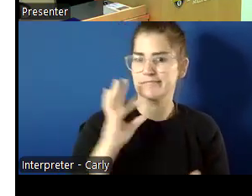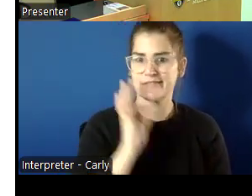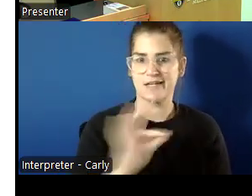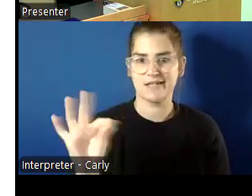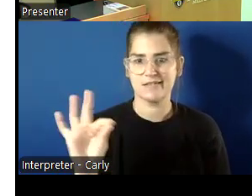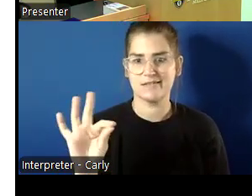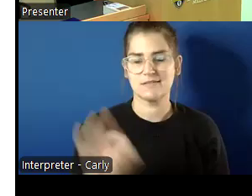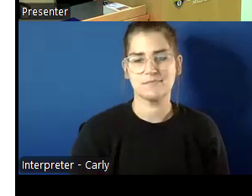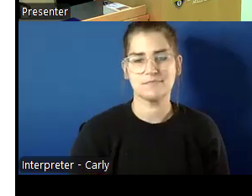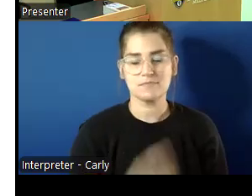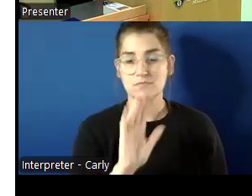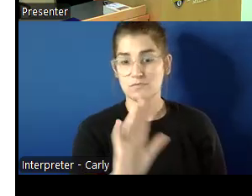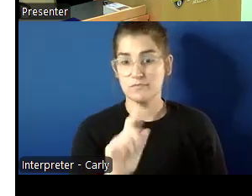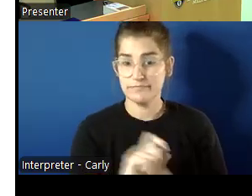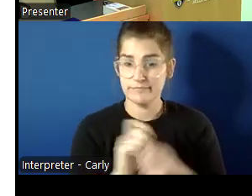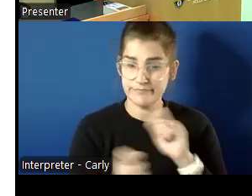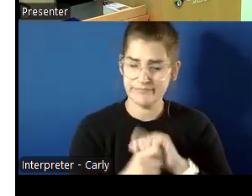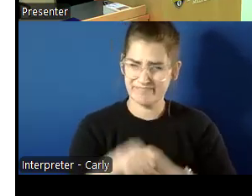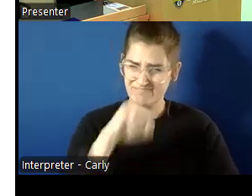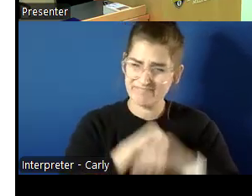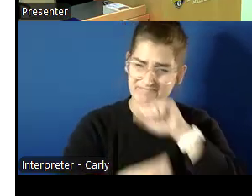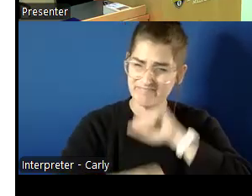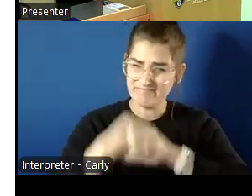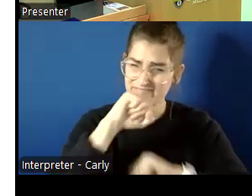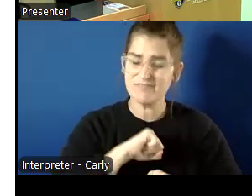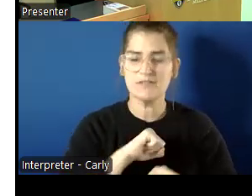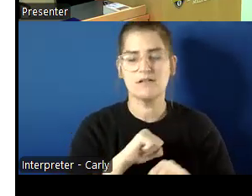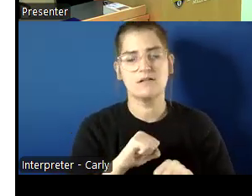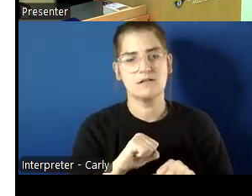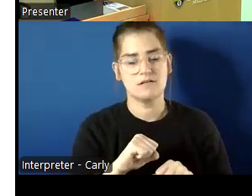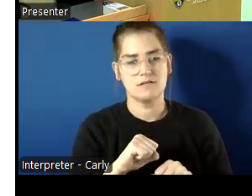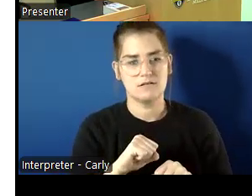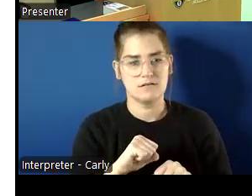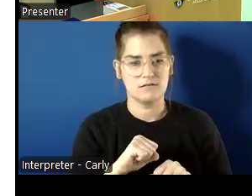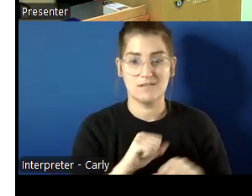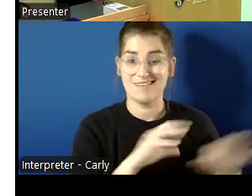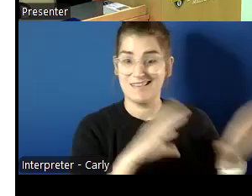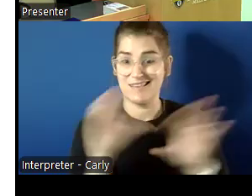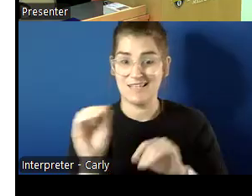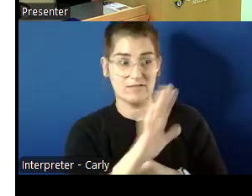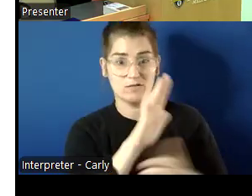change that she had to endure leaving her mother's school where her mother taught and having her four